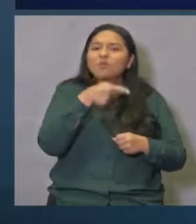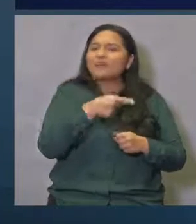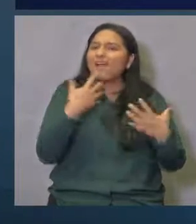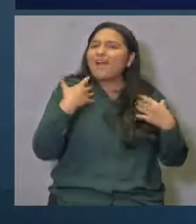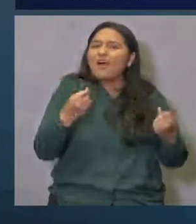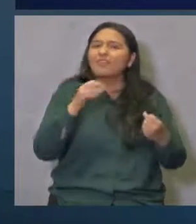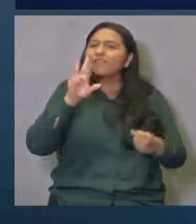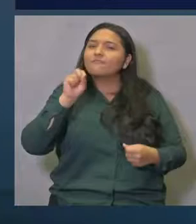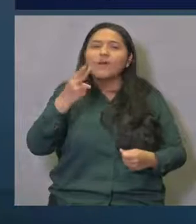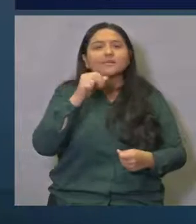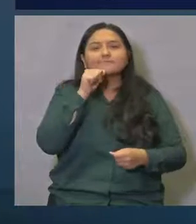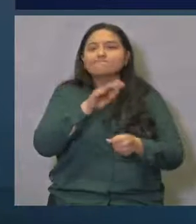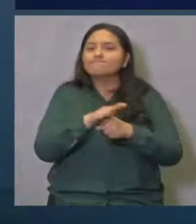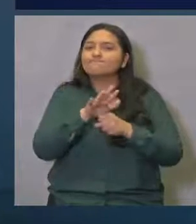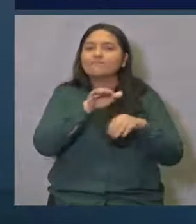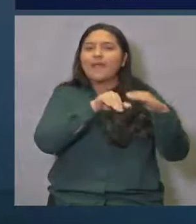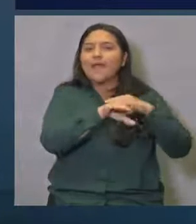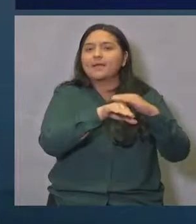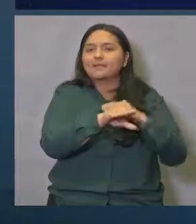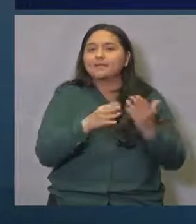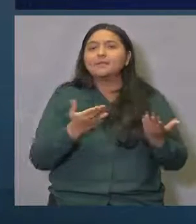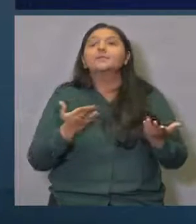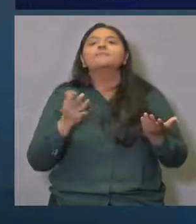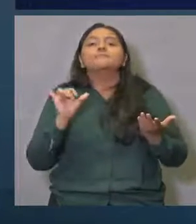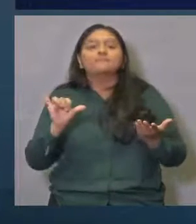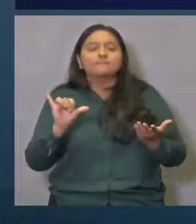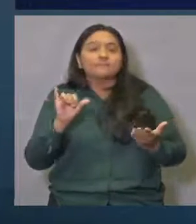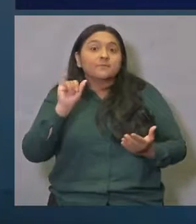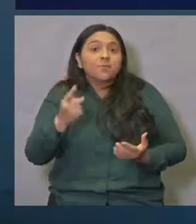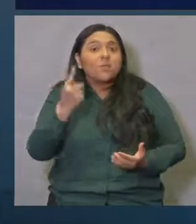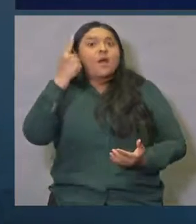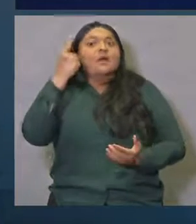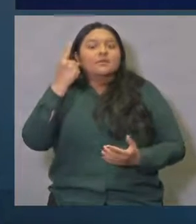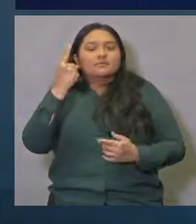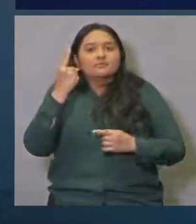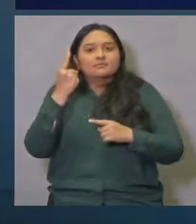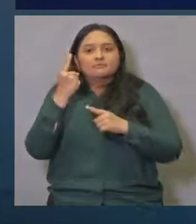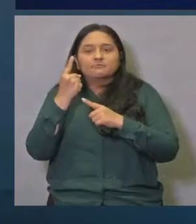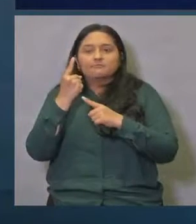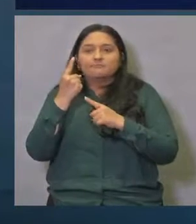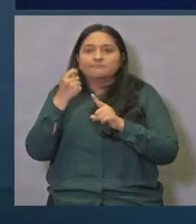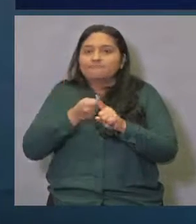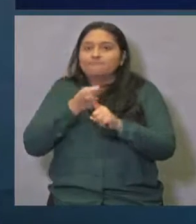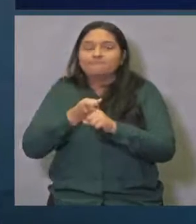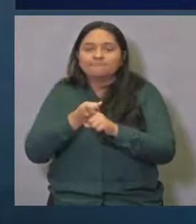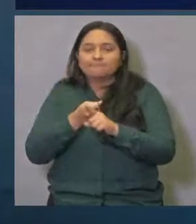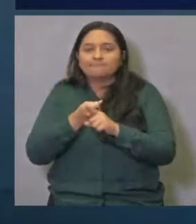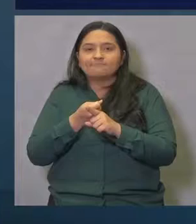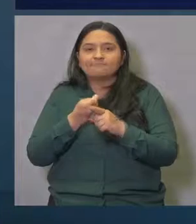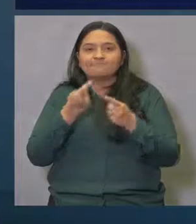FRESH FRUIT. FRESH FOOD.